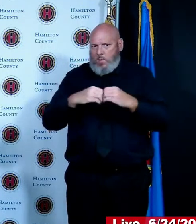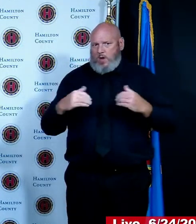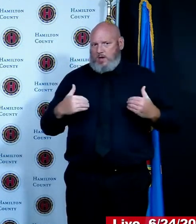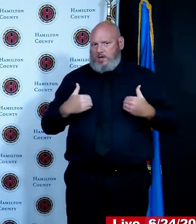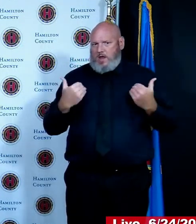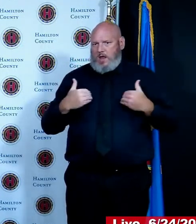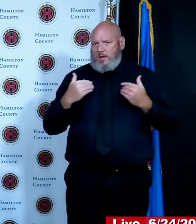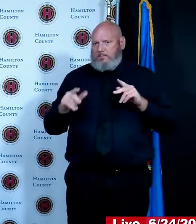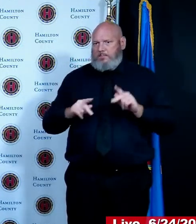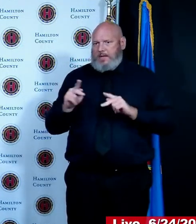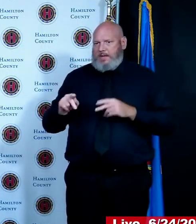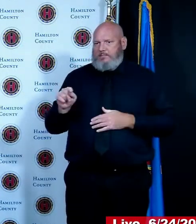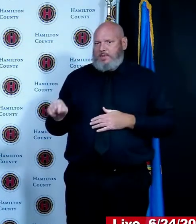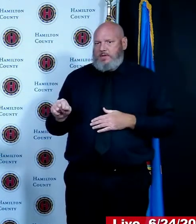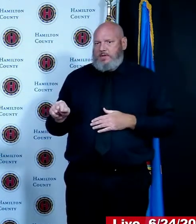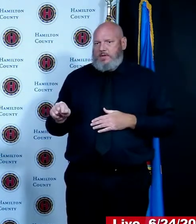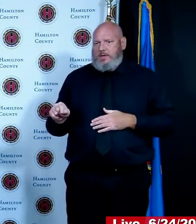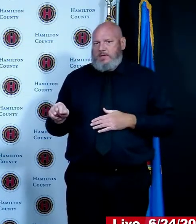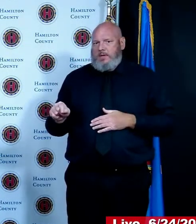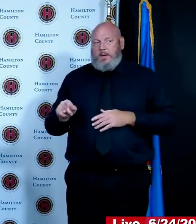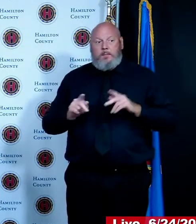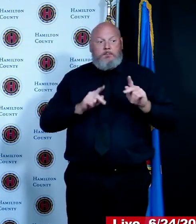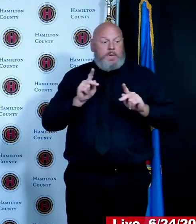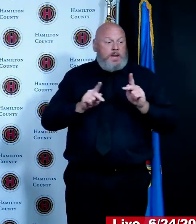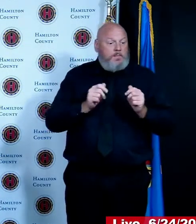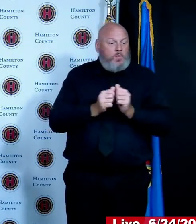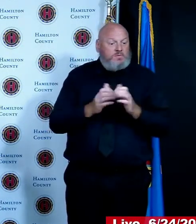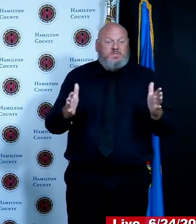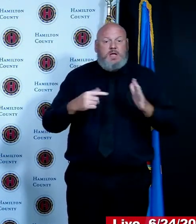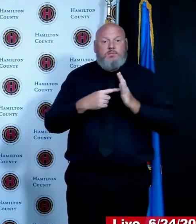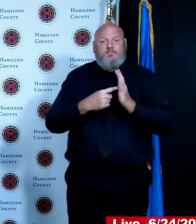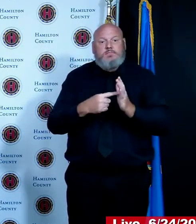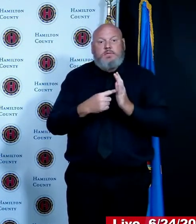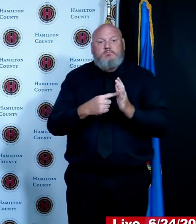thing we're able to now get out we're able to now get young people who are not